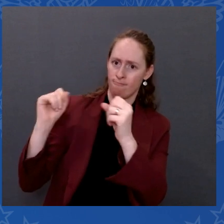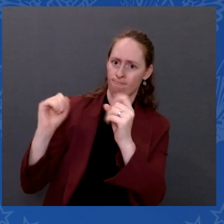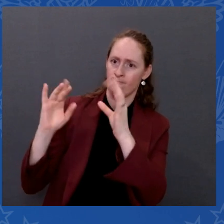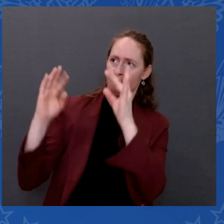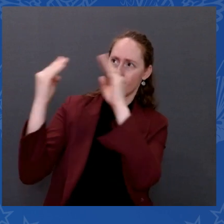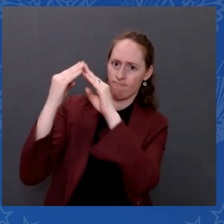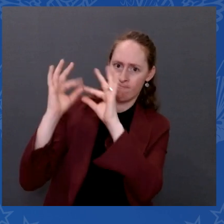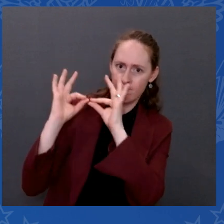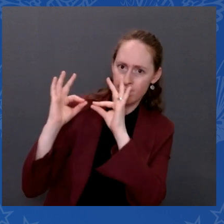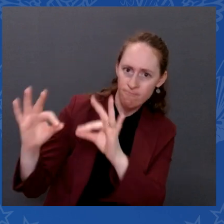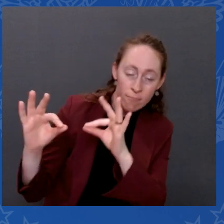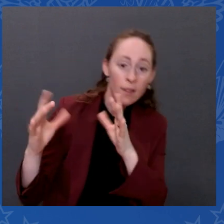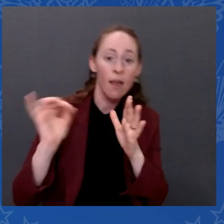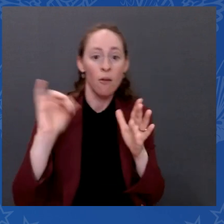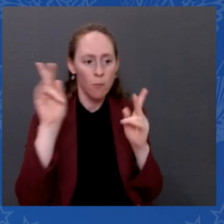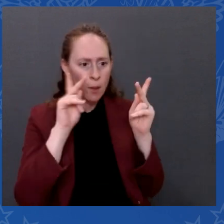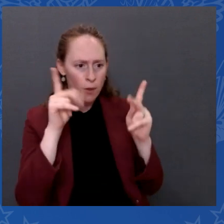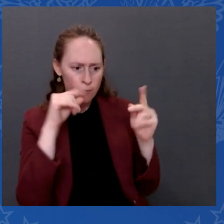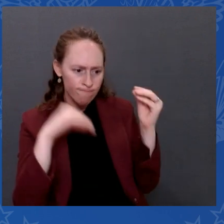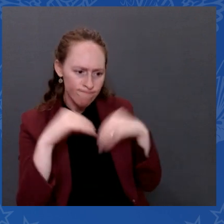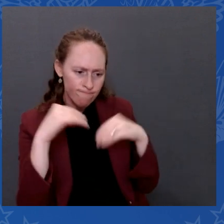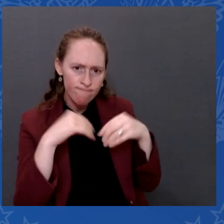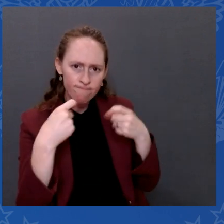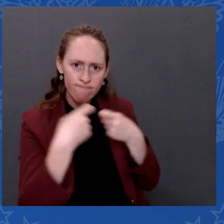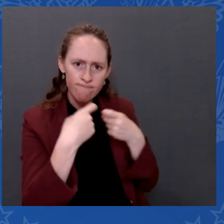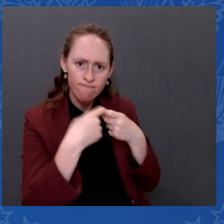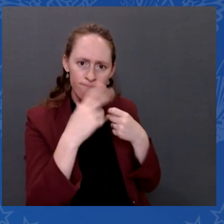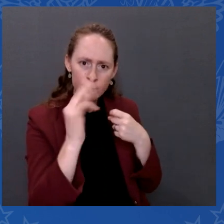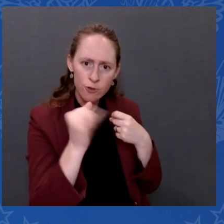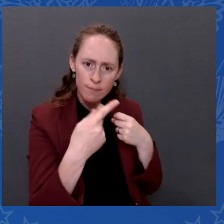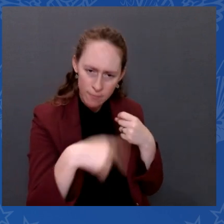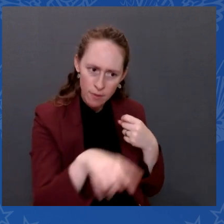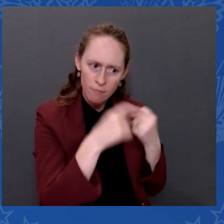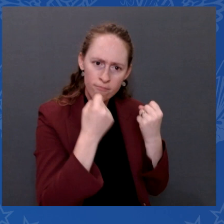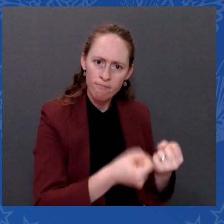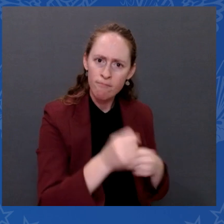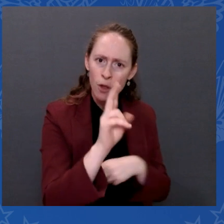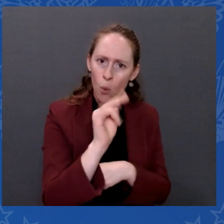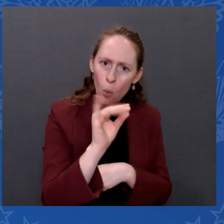people who really care about what they're doing and will stay on the job